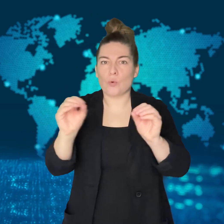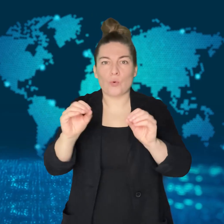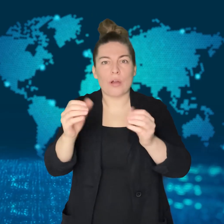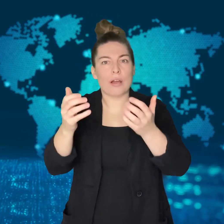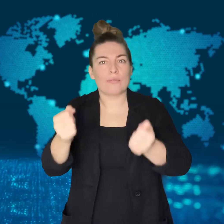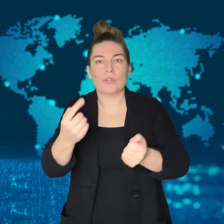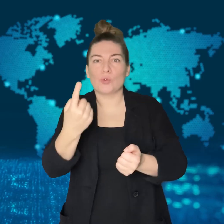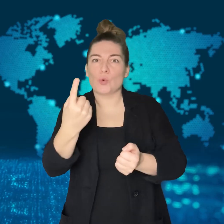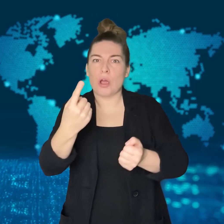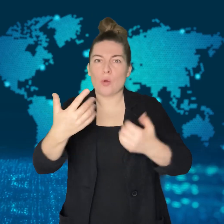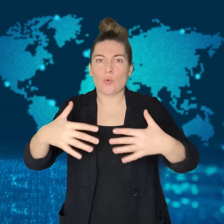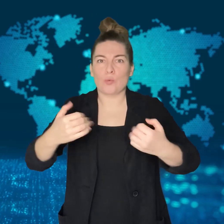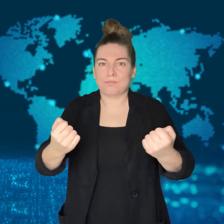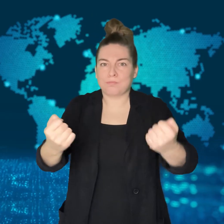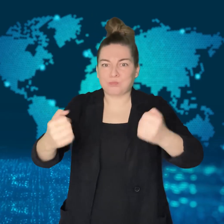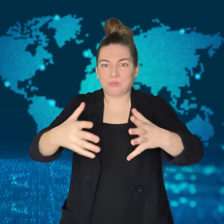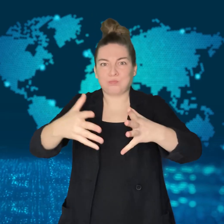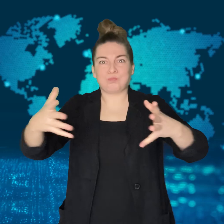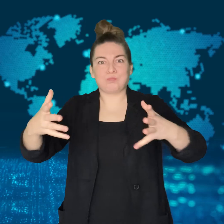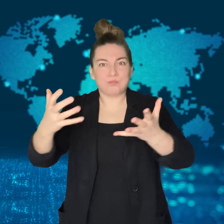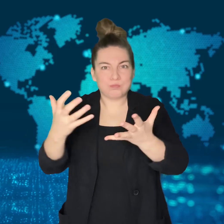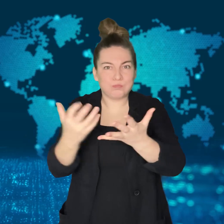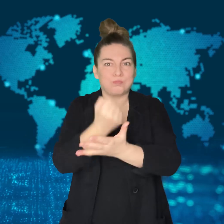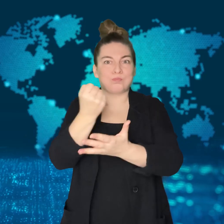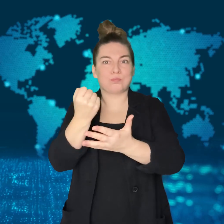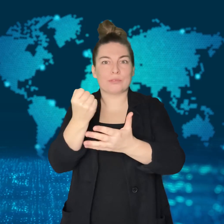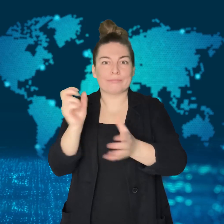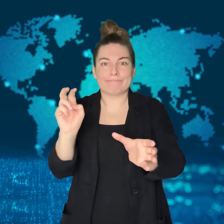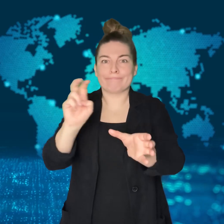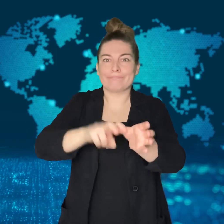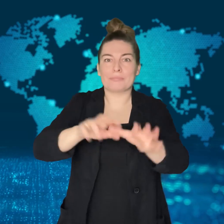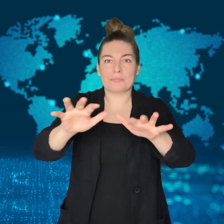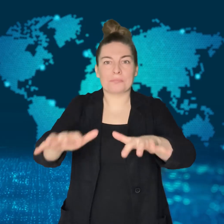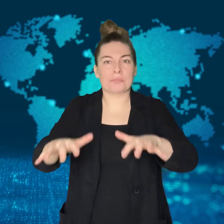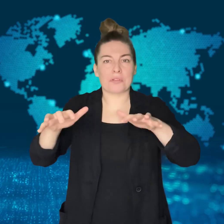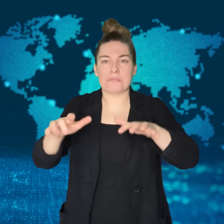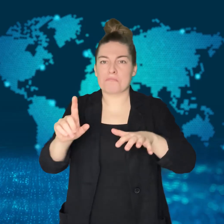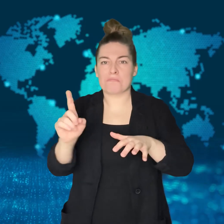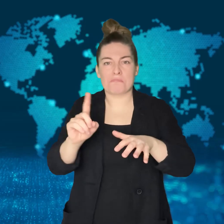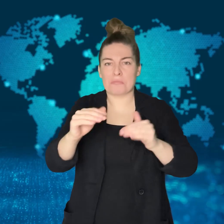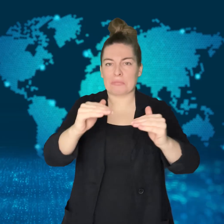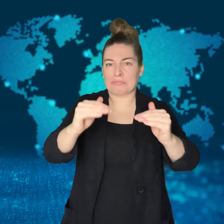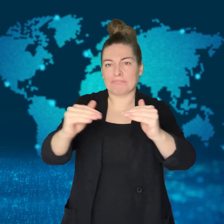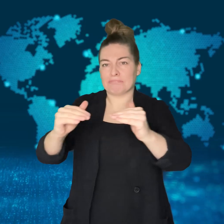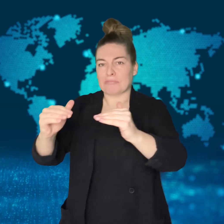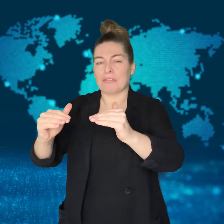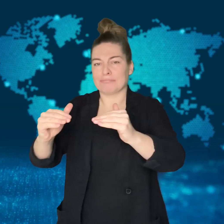However, the alliance has been